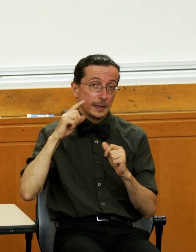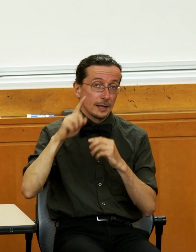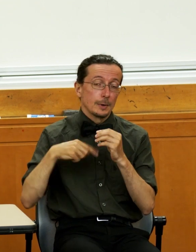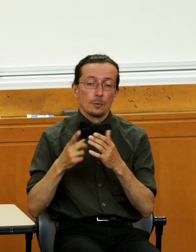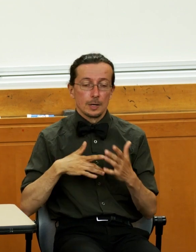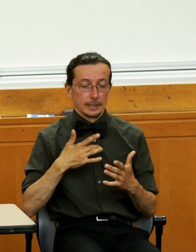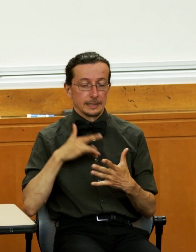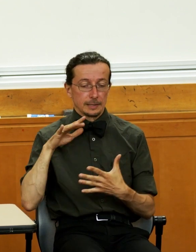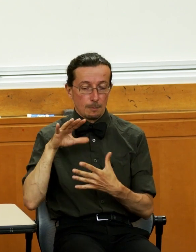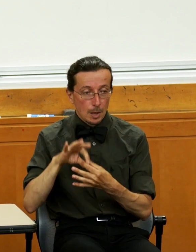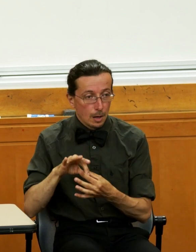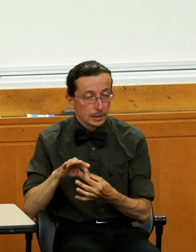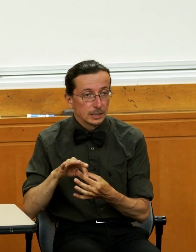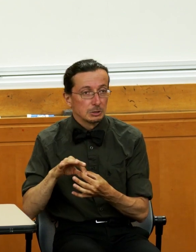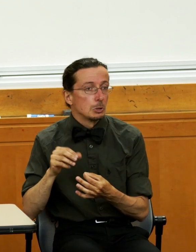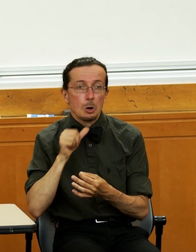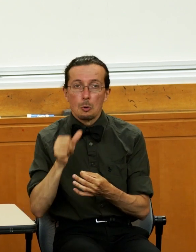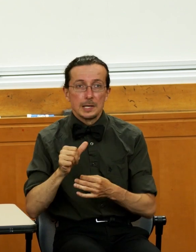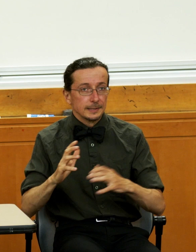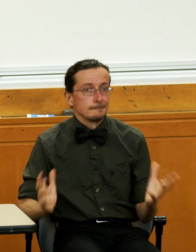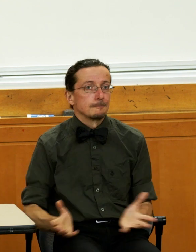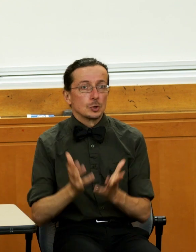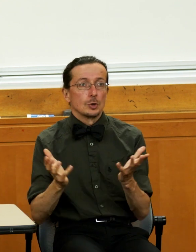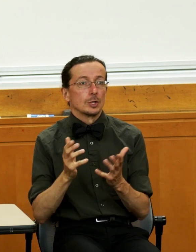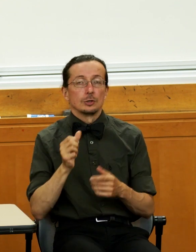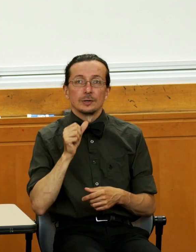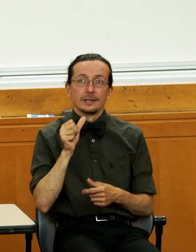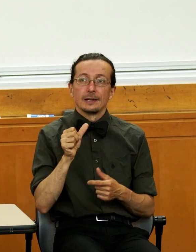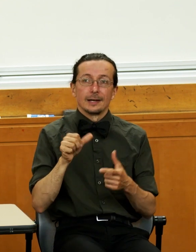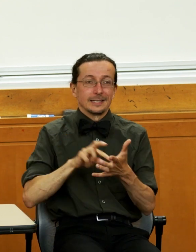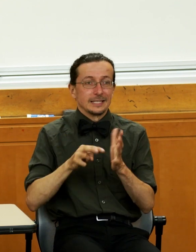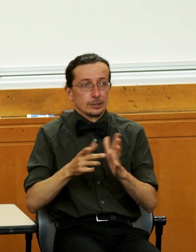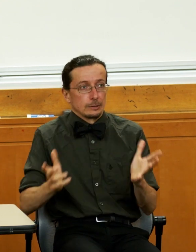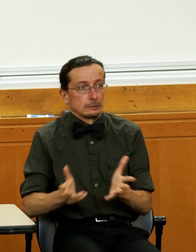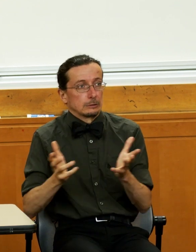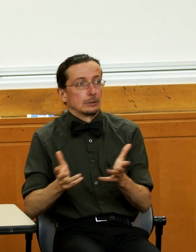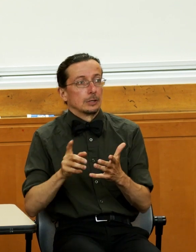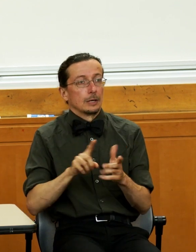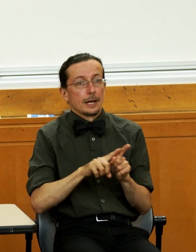belonging was not cultivated or intentionally cultivated as kind of part of the movement?